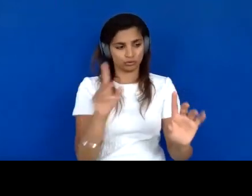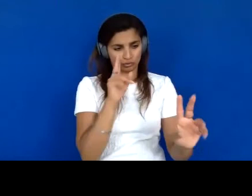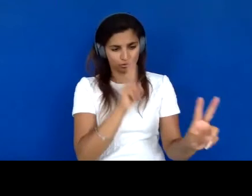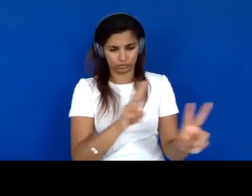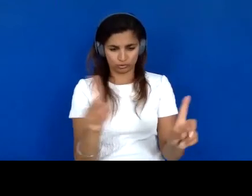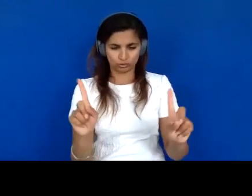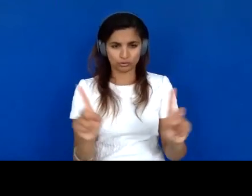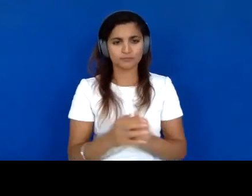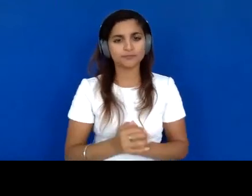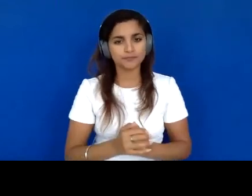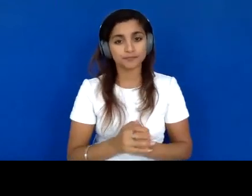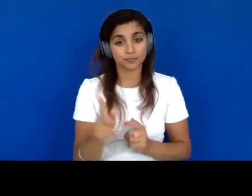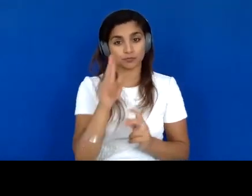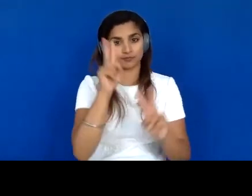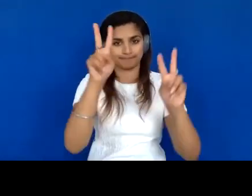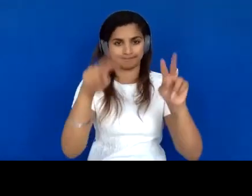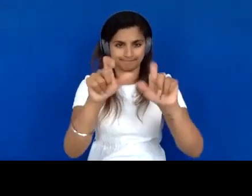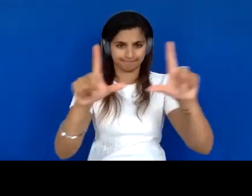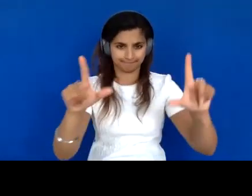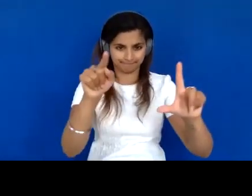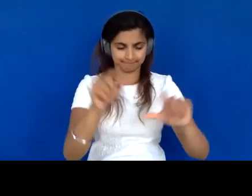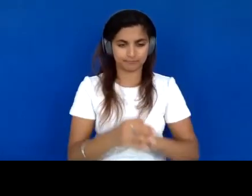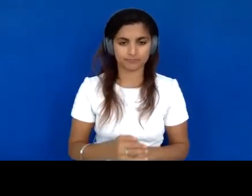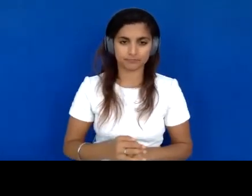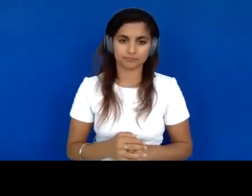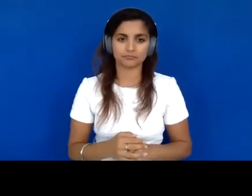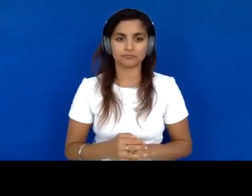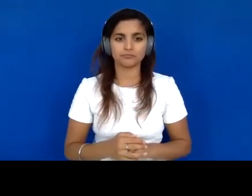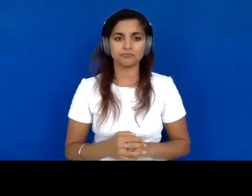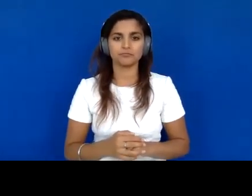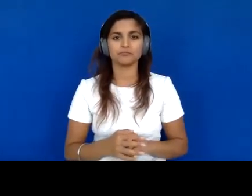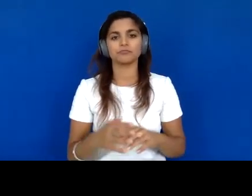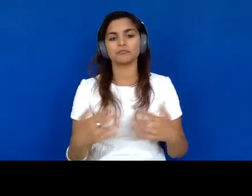demonstrated in this table this exercise was repeated using the second during